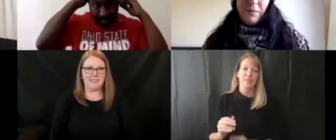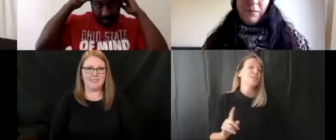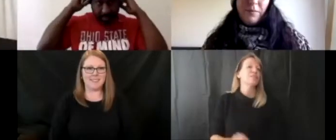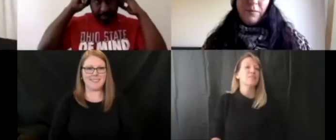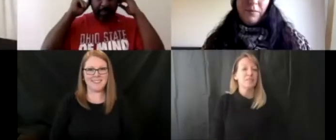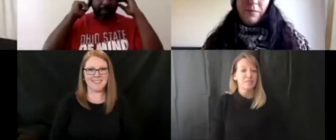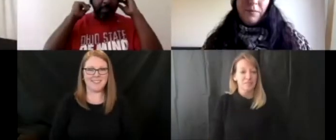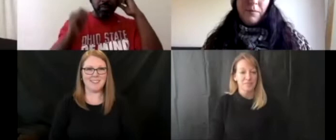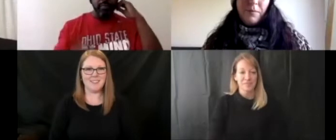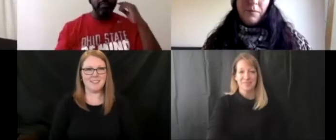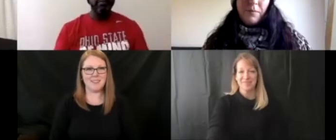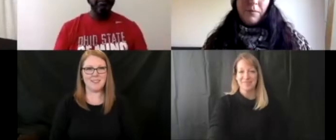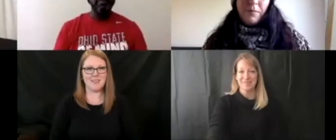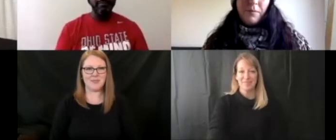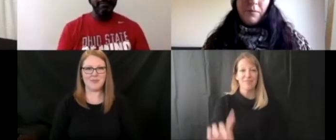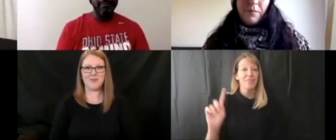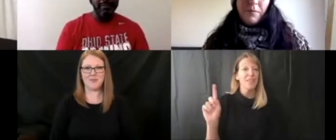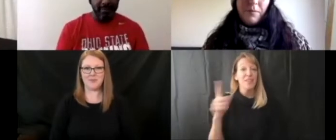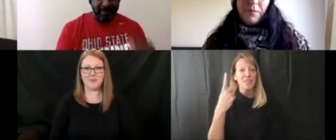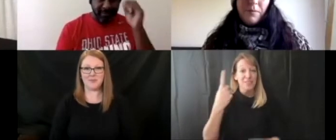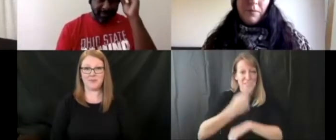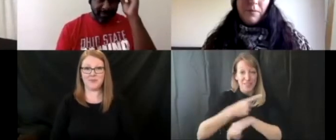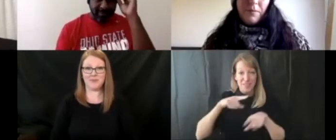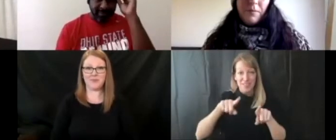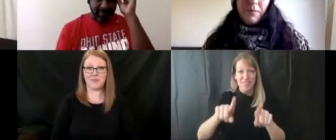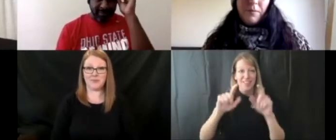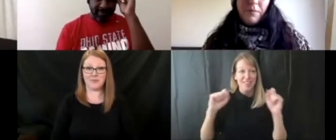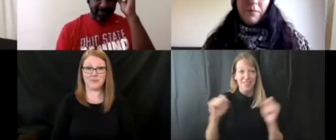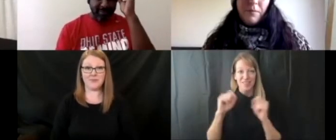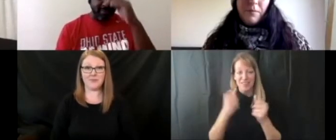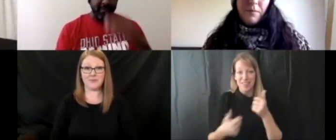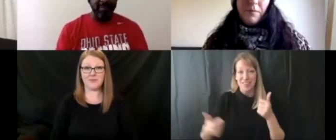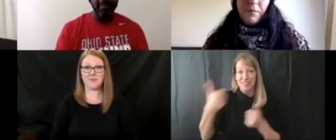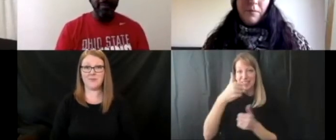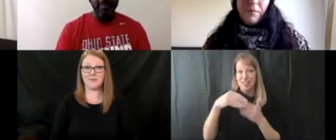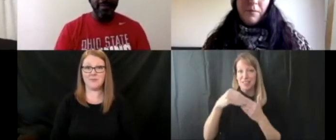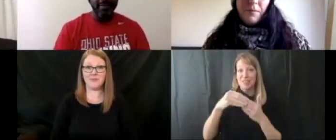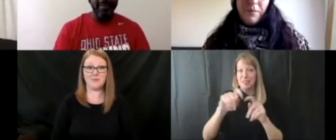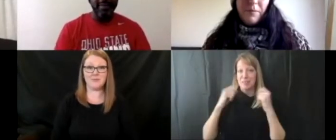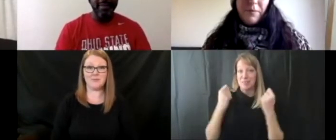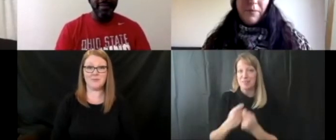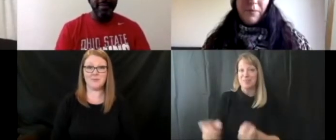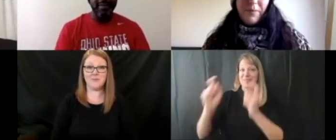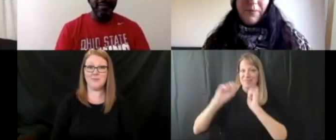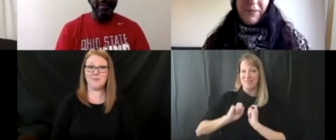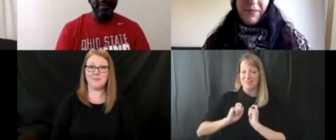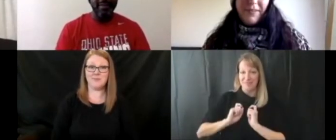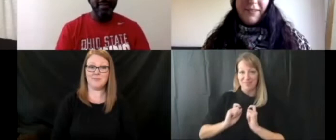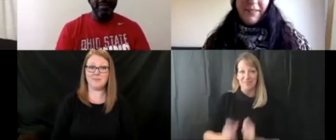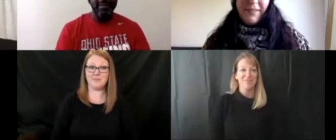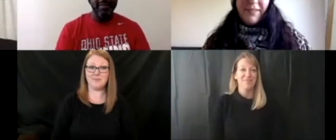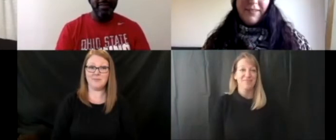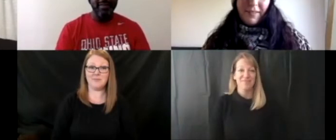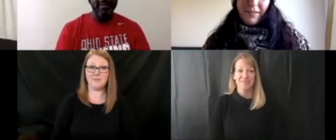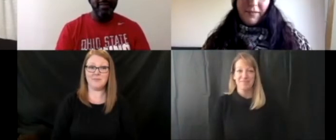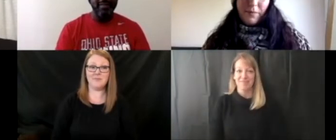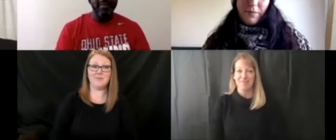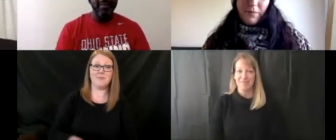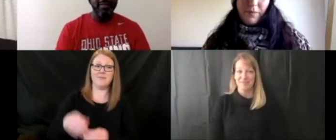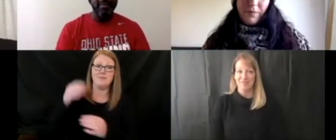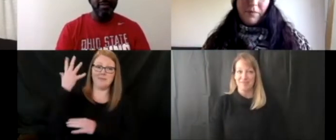on screen on the first day of winter senior leadership gave to me an invoice for a tree